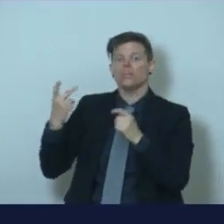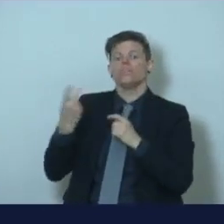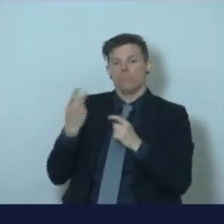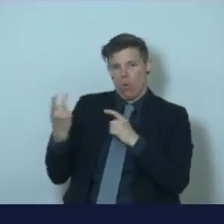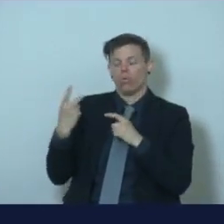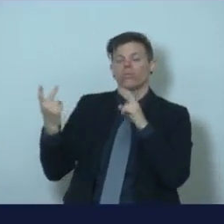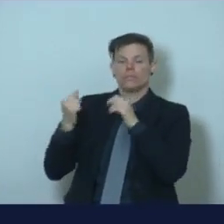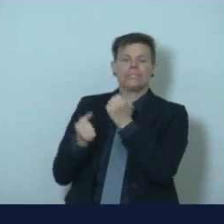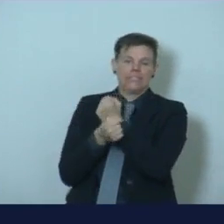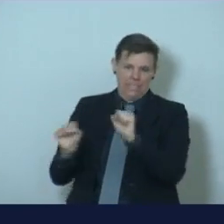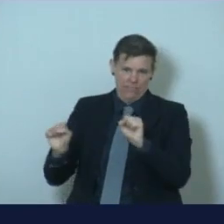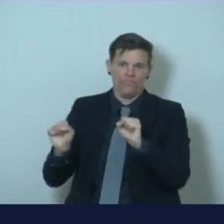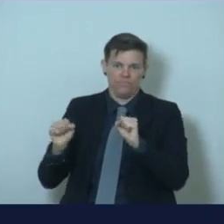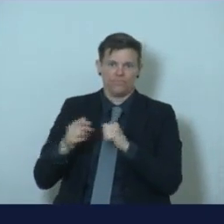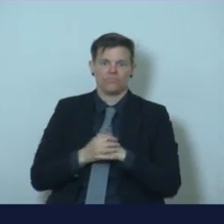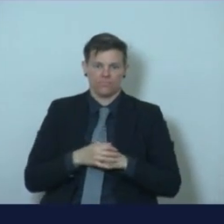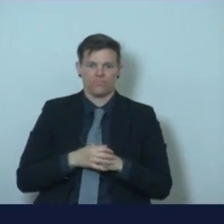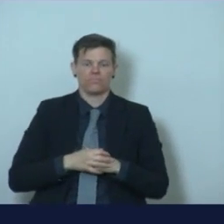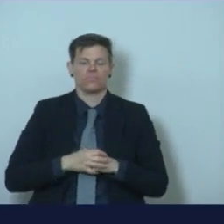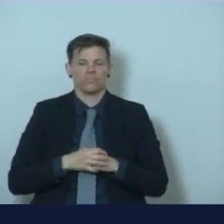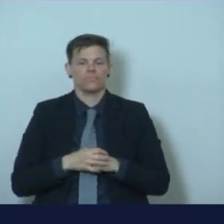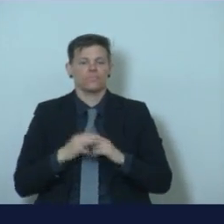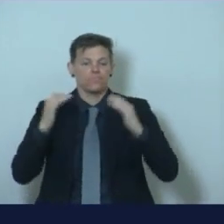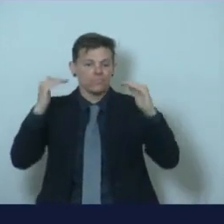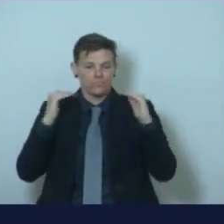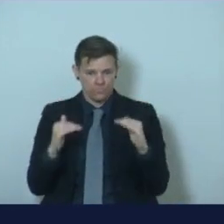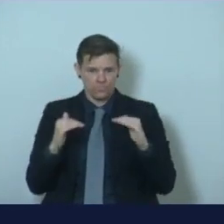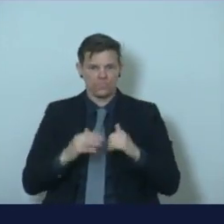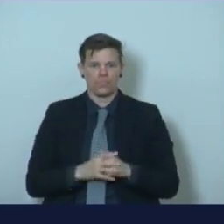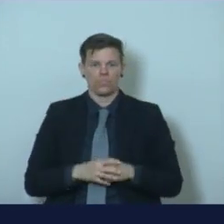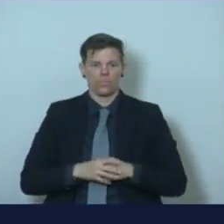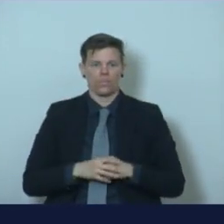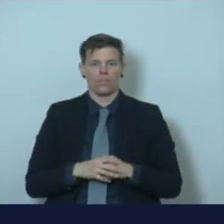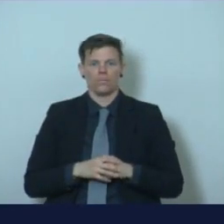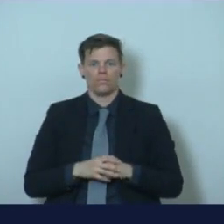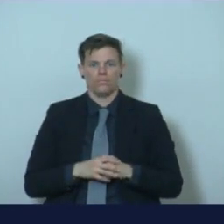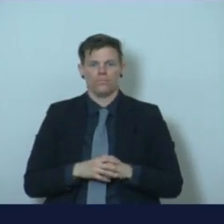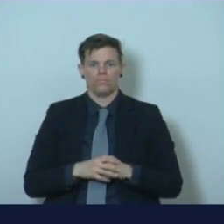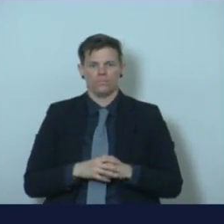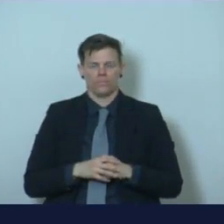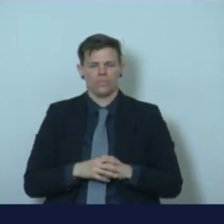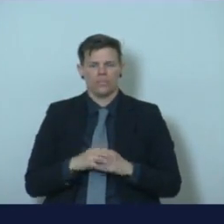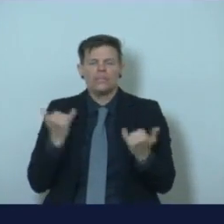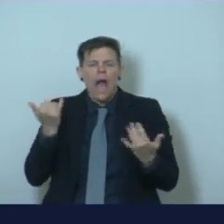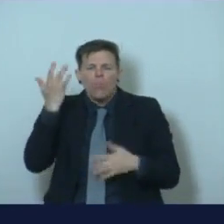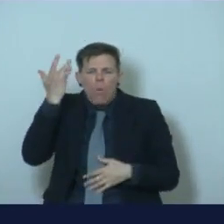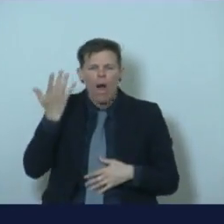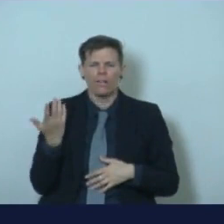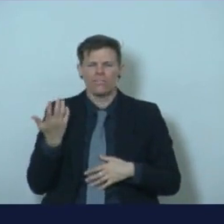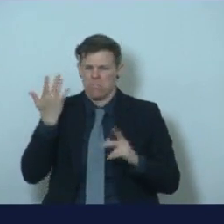COVERINGS FOR ALL OF YOUR ESSENTIAL TRAVEL TO A BUSINESS. NEXT SLADE, PLEASE. ALL RIGHT.